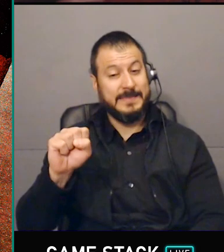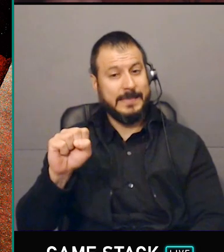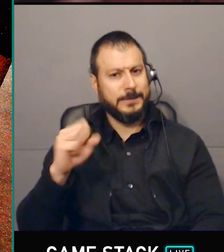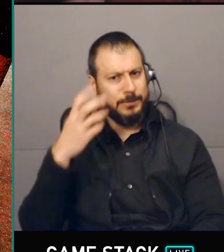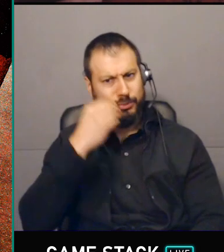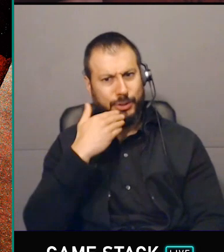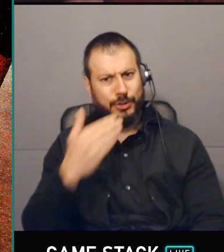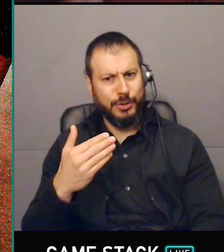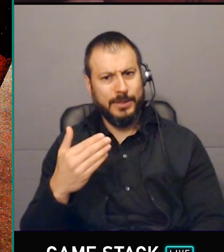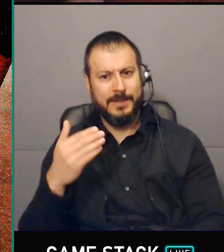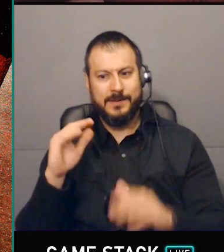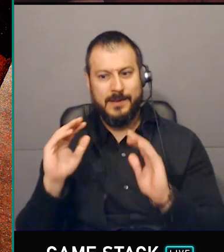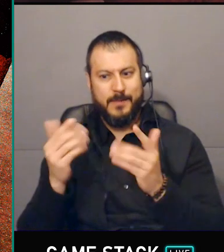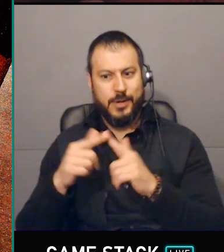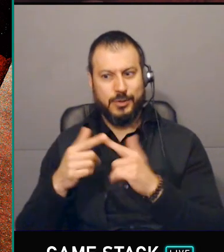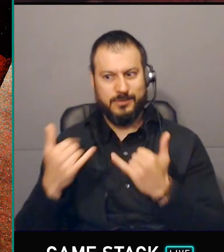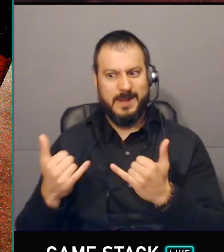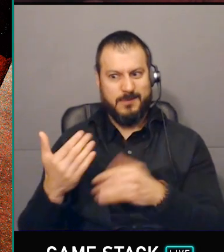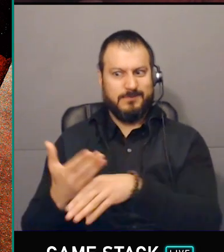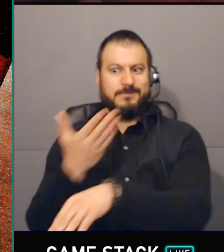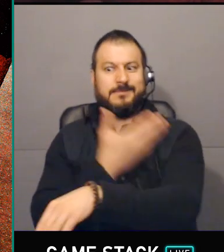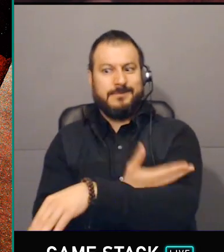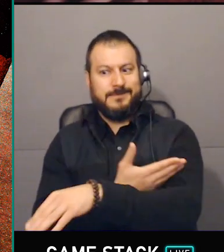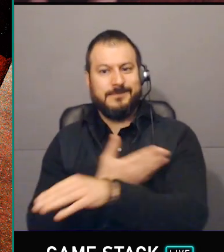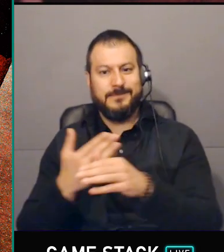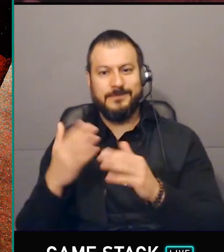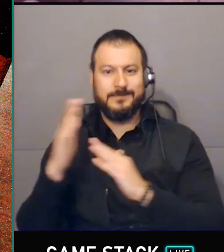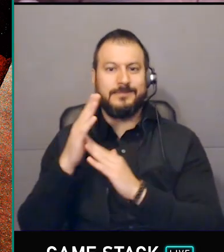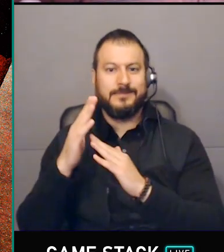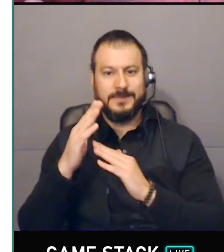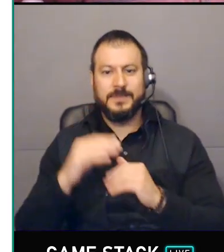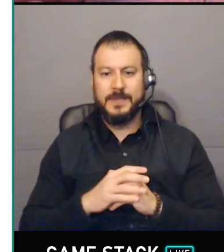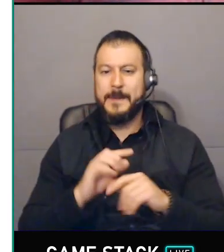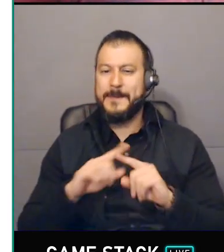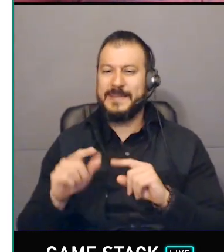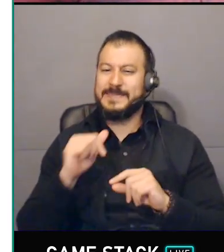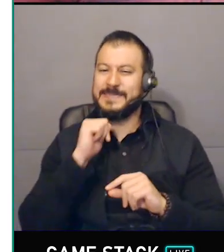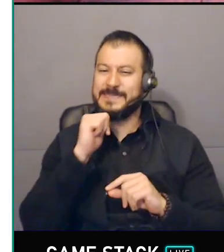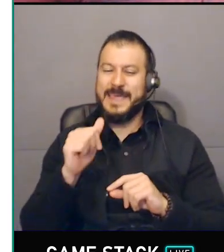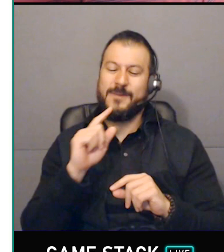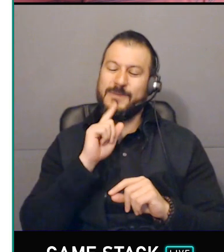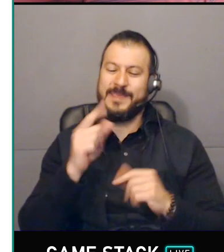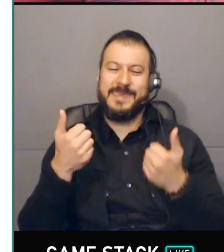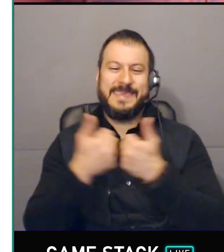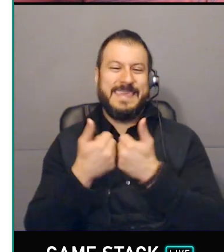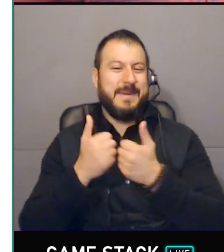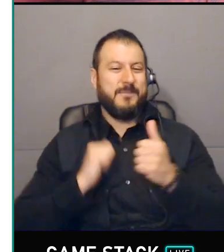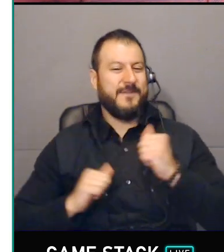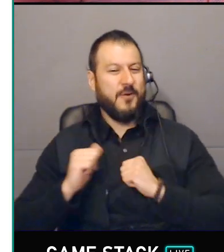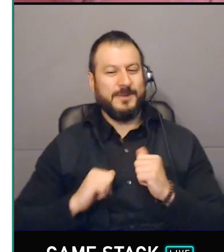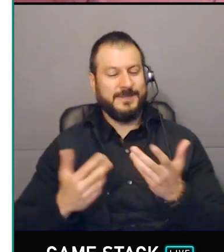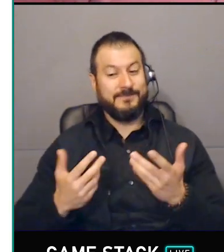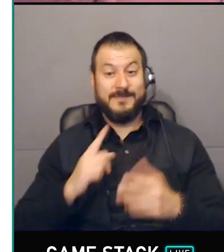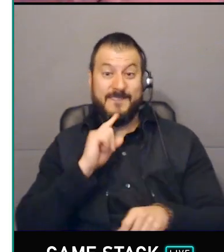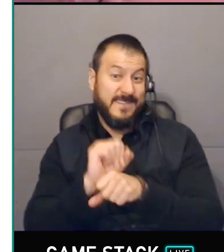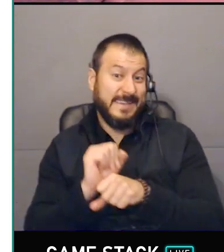especially compared to state of the art. However, it's not quite game performance. In fact it's nowhere close,